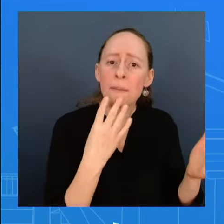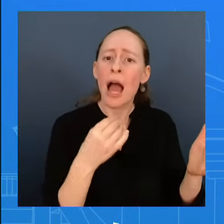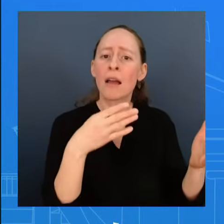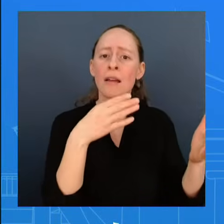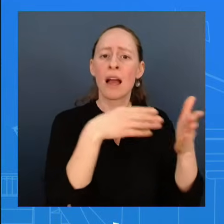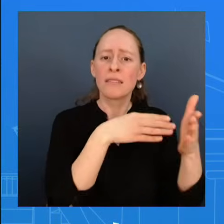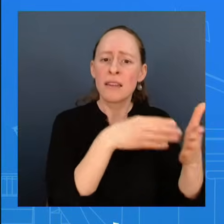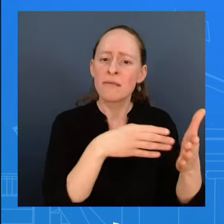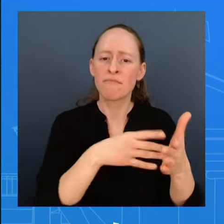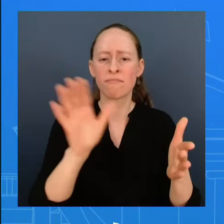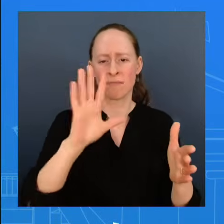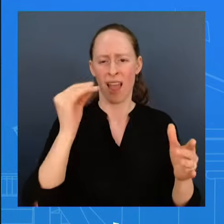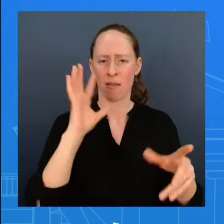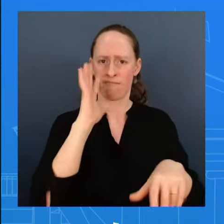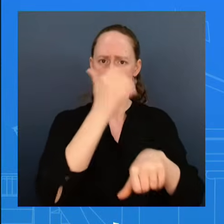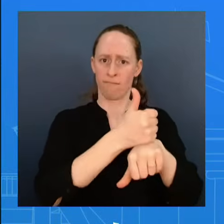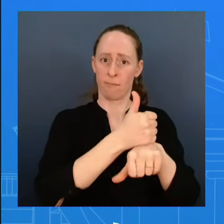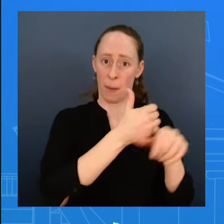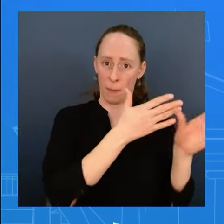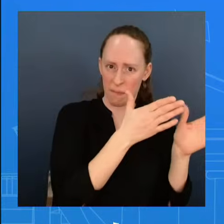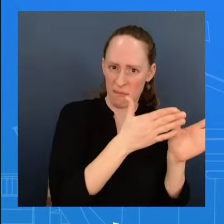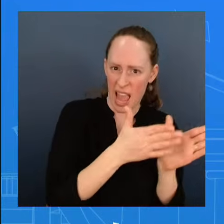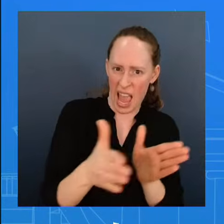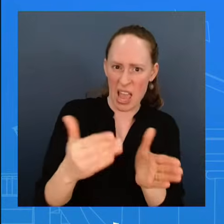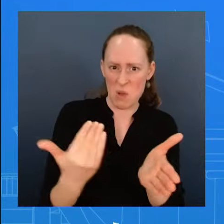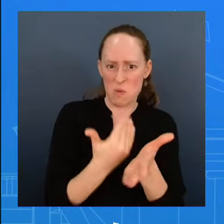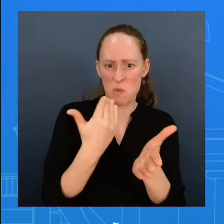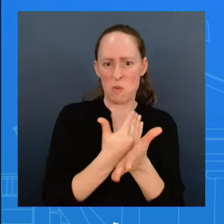to make real the promise of never, never again.